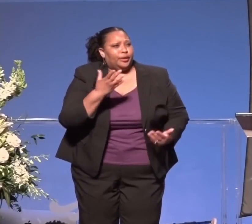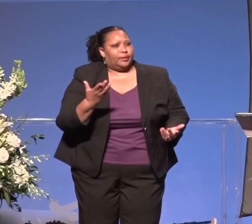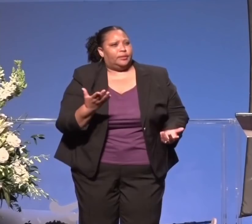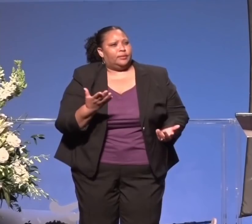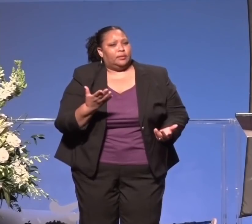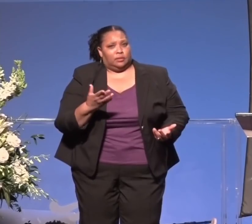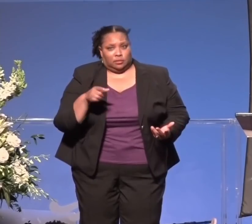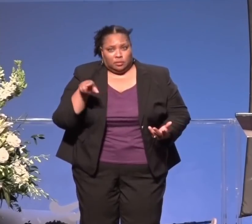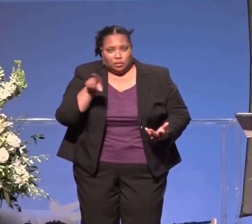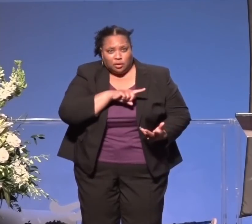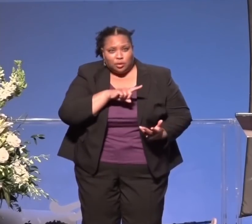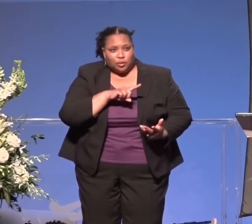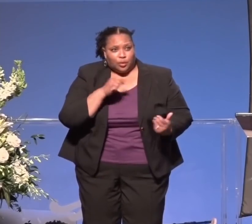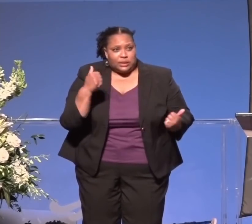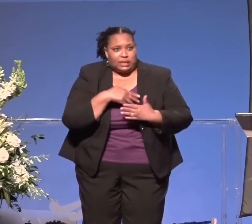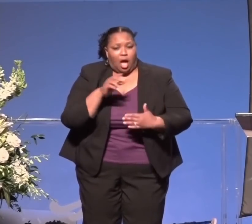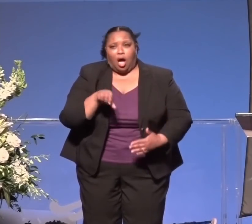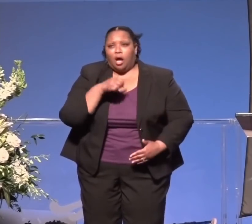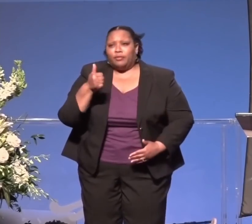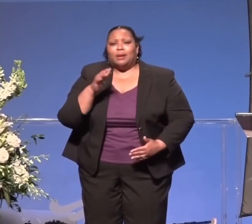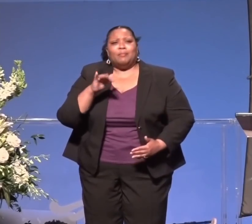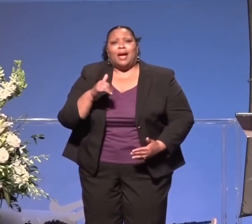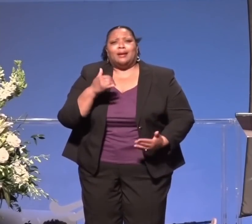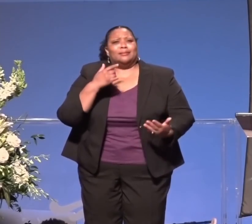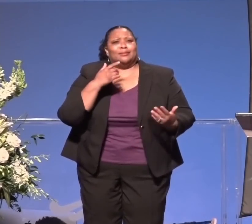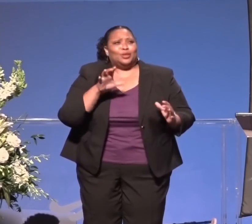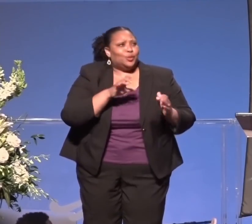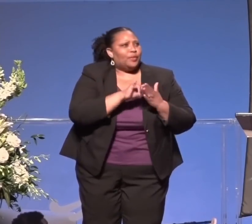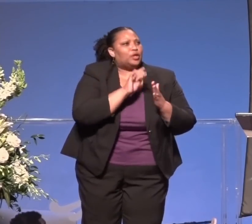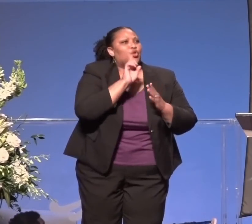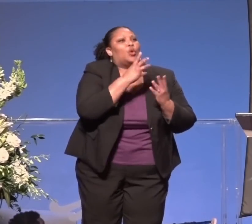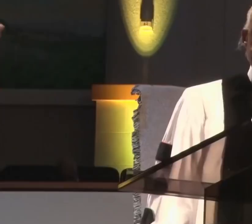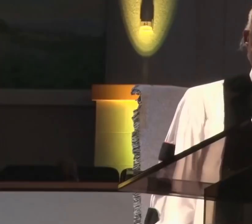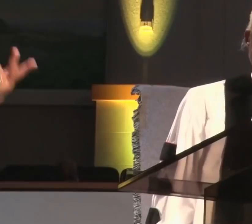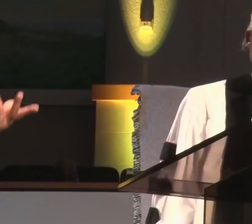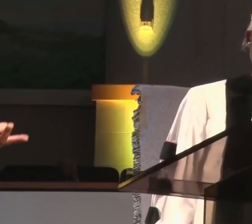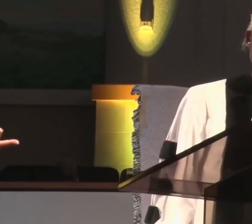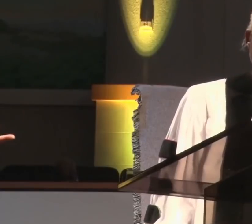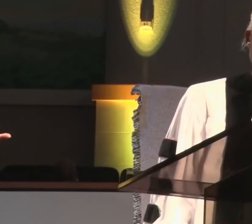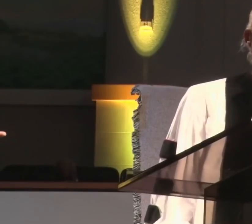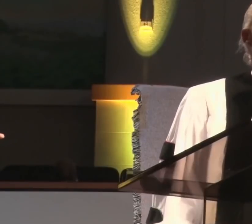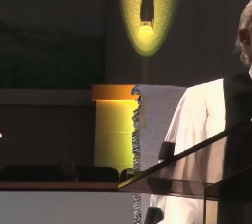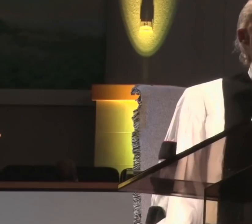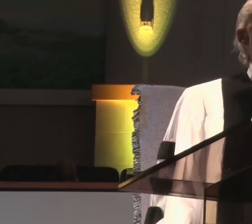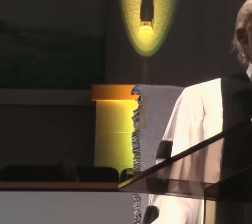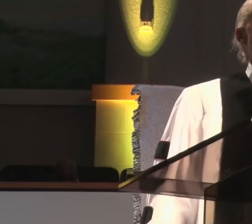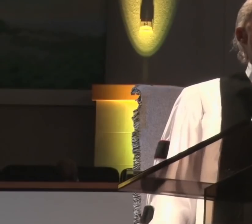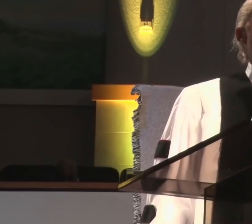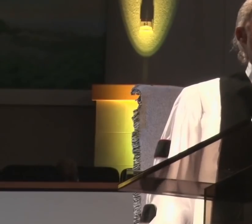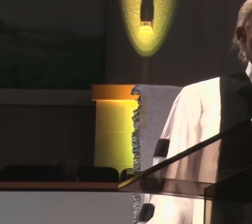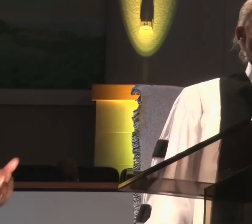HOW DO YOU PREVENT CRIME IN THE HOOD?